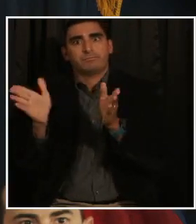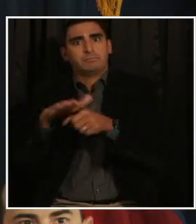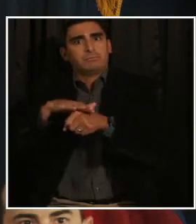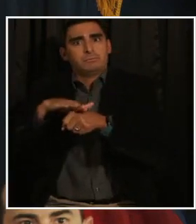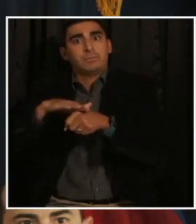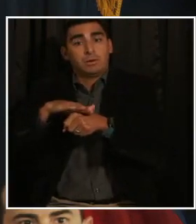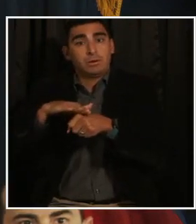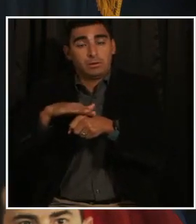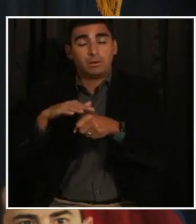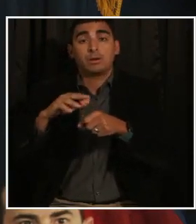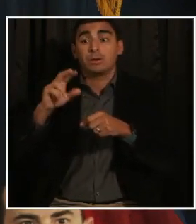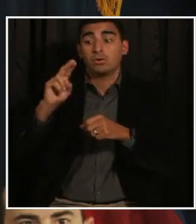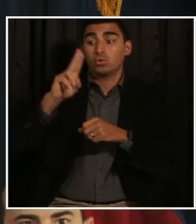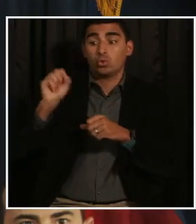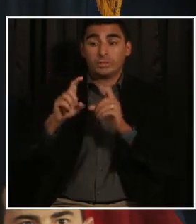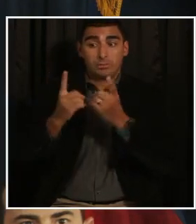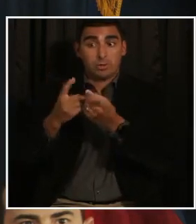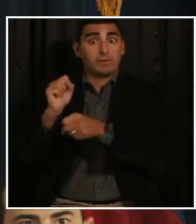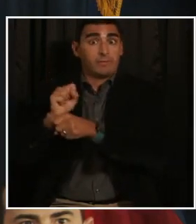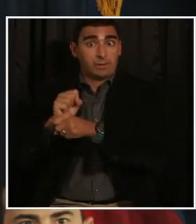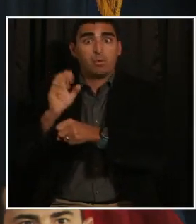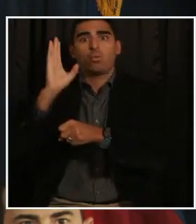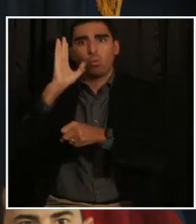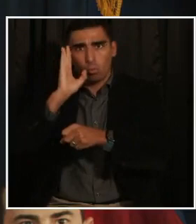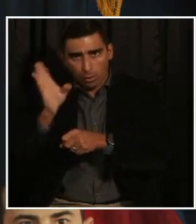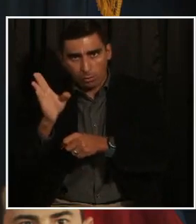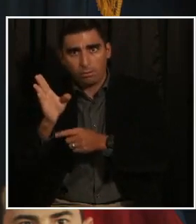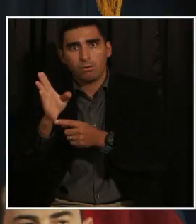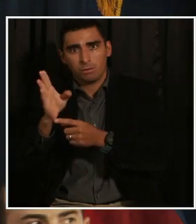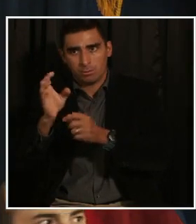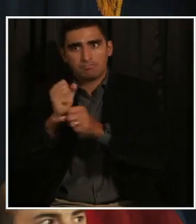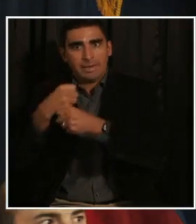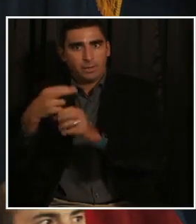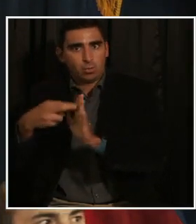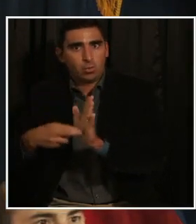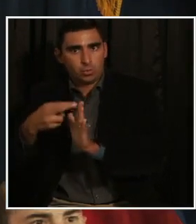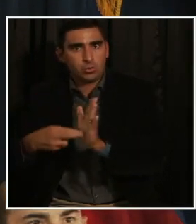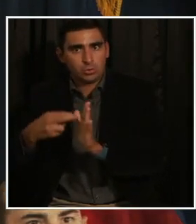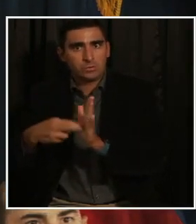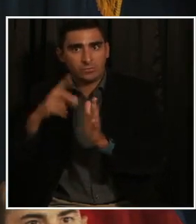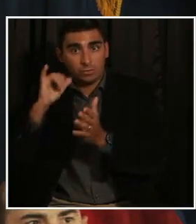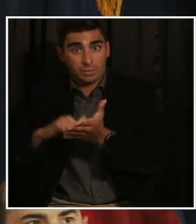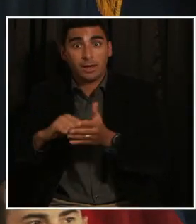will the us department of labor will engage in rulemaking so we we we have not seen that and